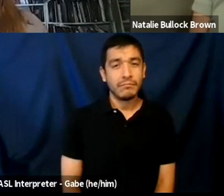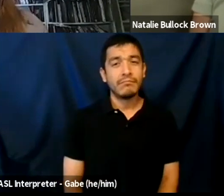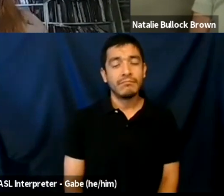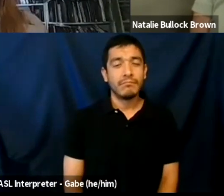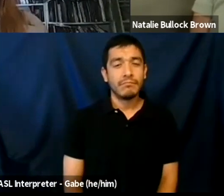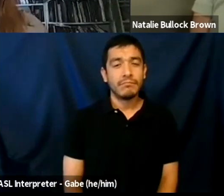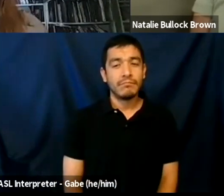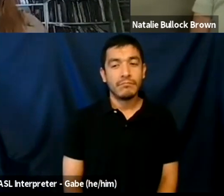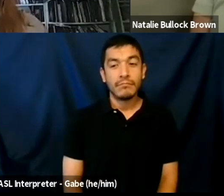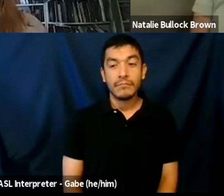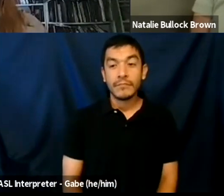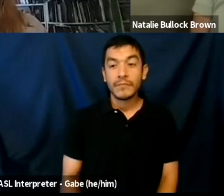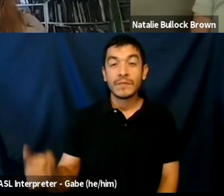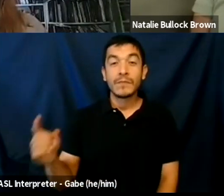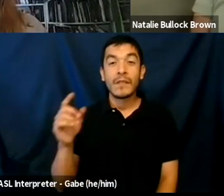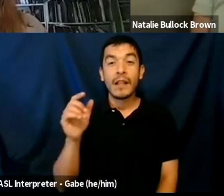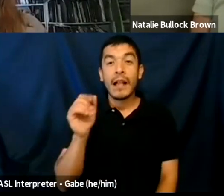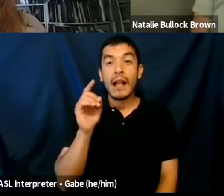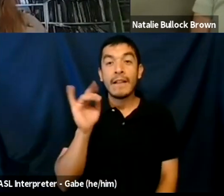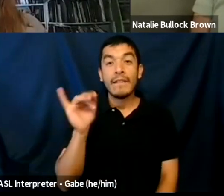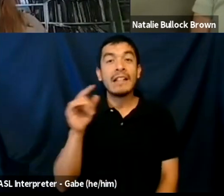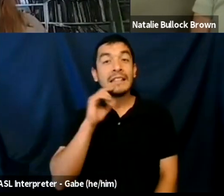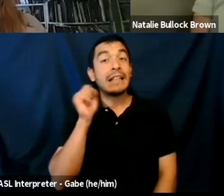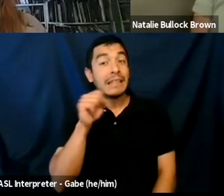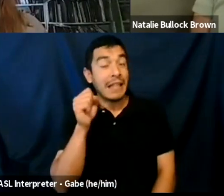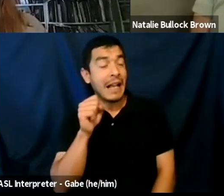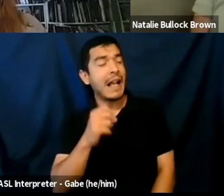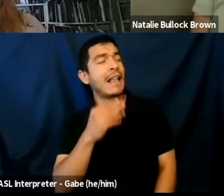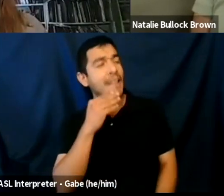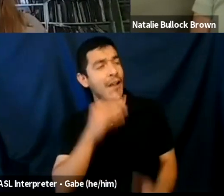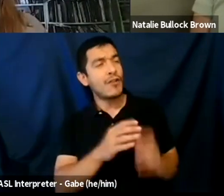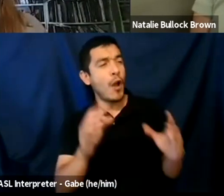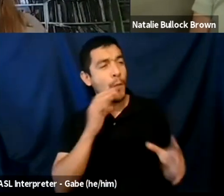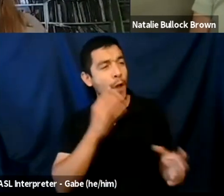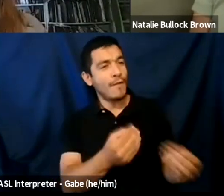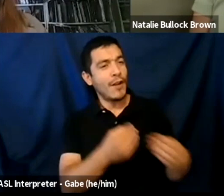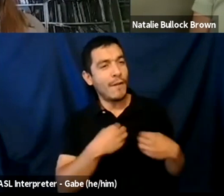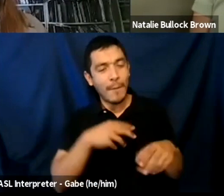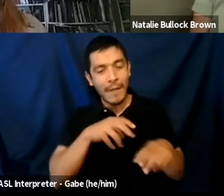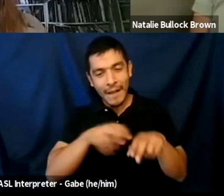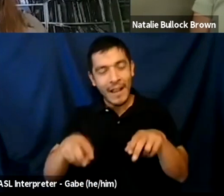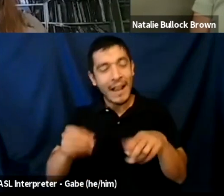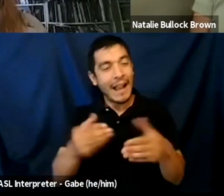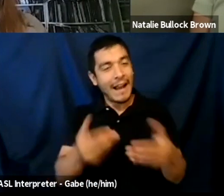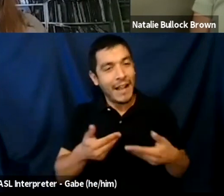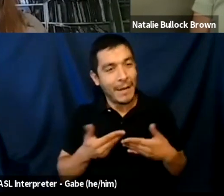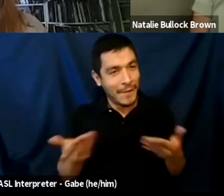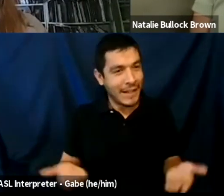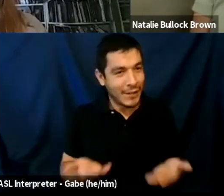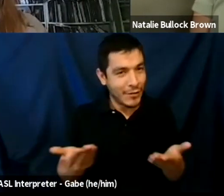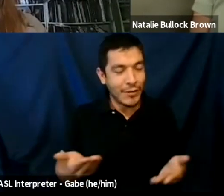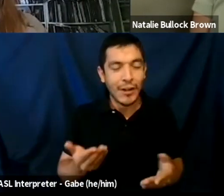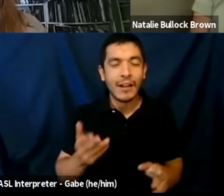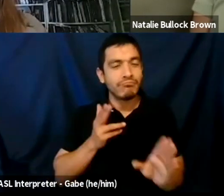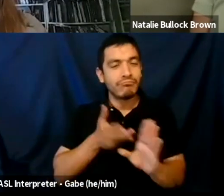Yeah, so, thank you so much for putting this panel together and for inviting me to participate and talk about our research.